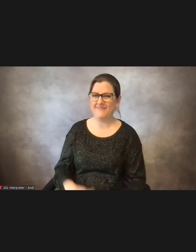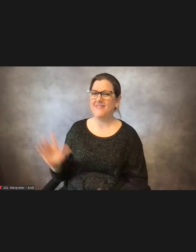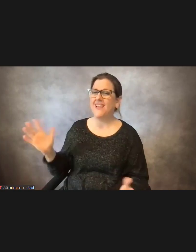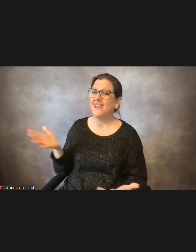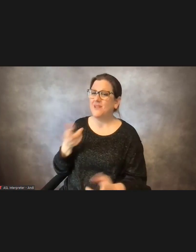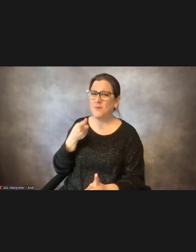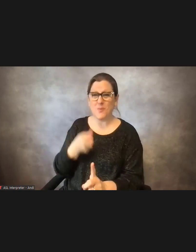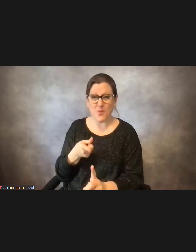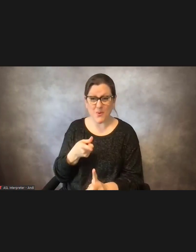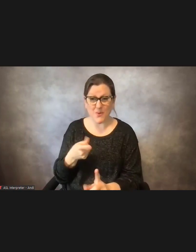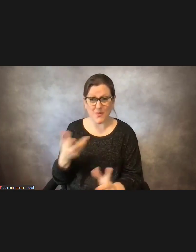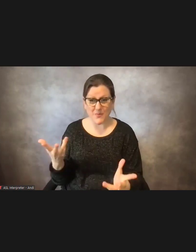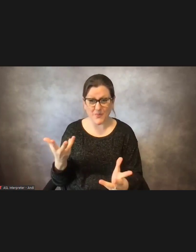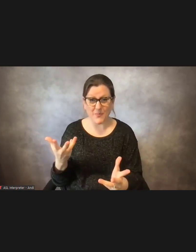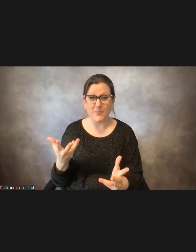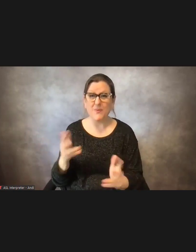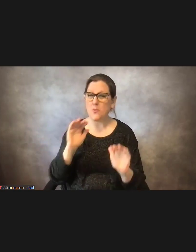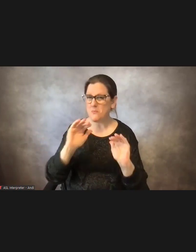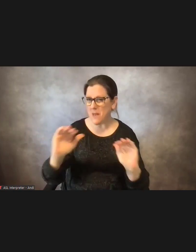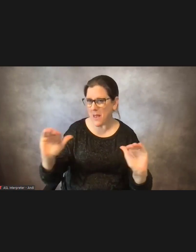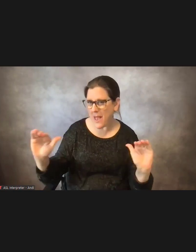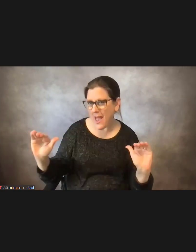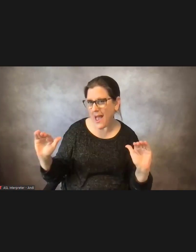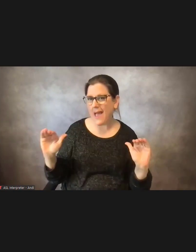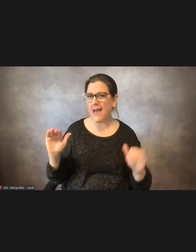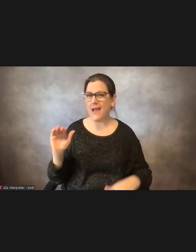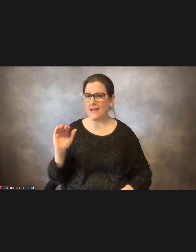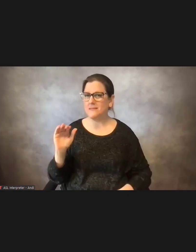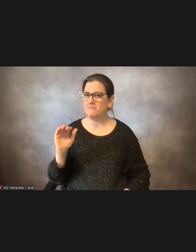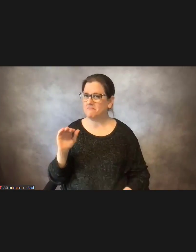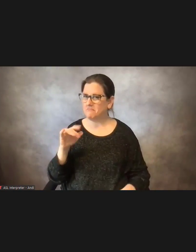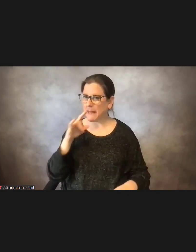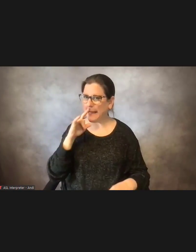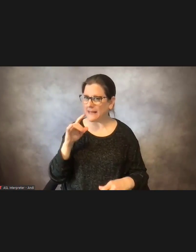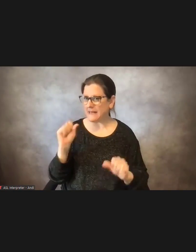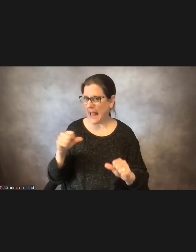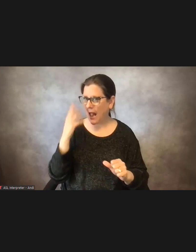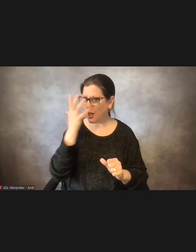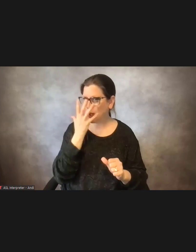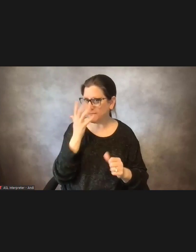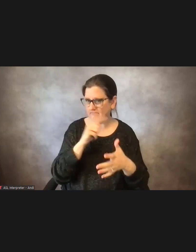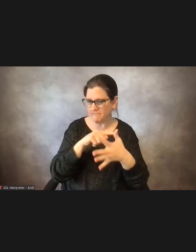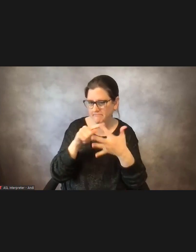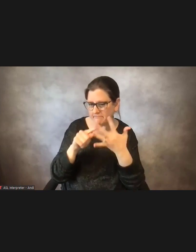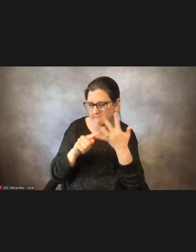So, the point here is to be reminded of children like them, that they are our goal.